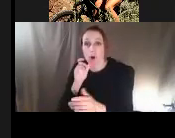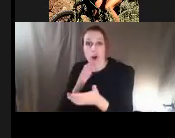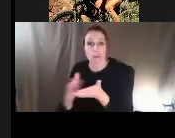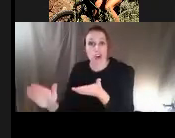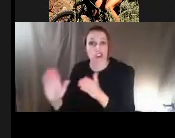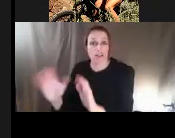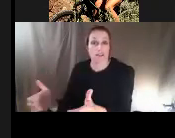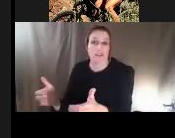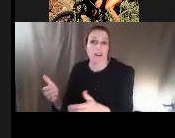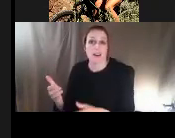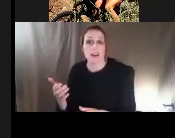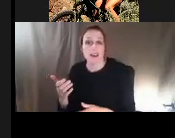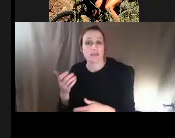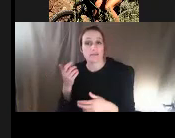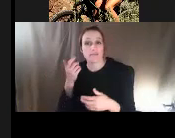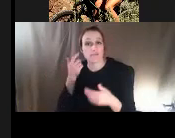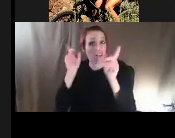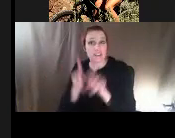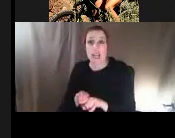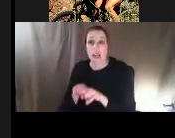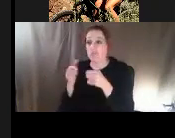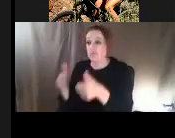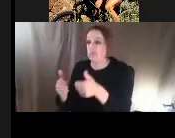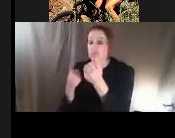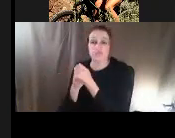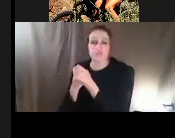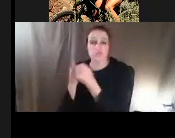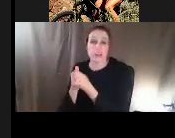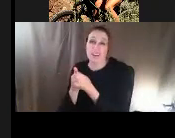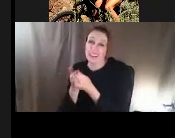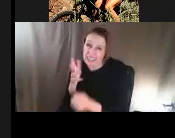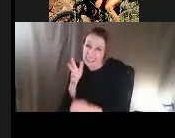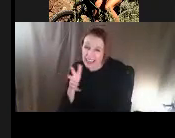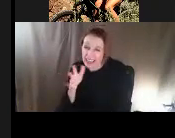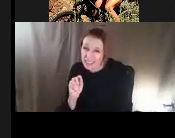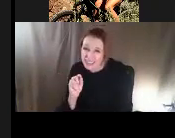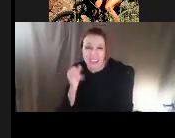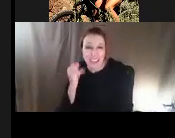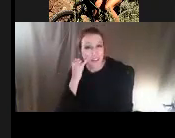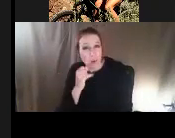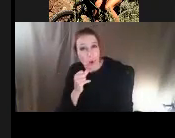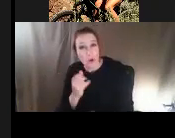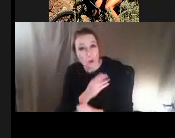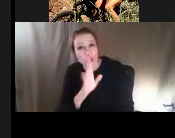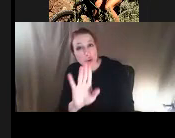And to some level it is, if you don't use your voice, you are almost at some level condoning.